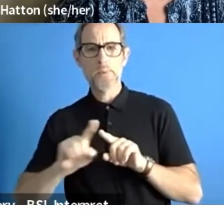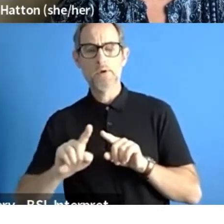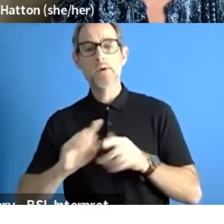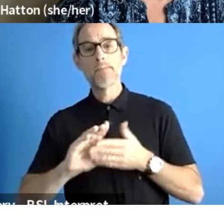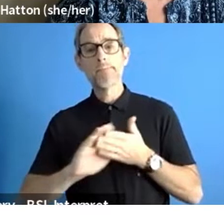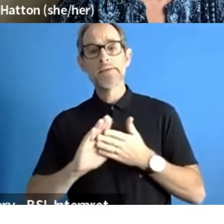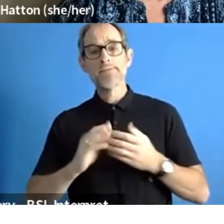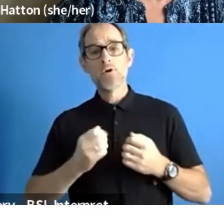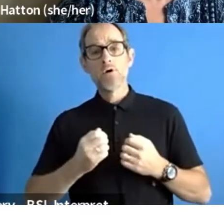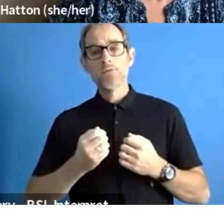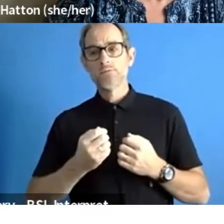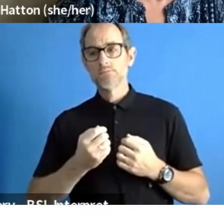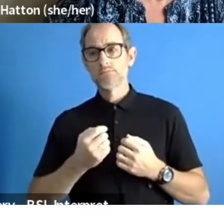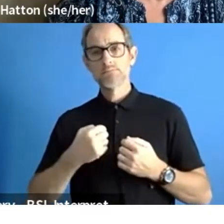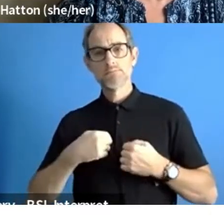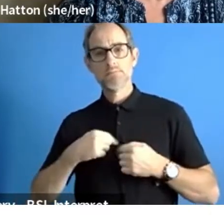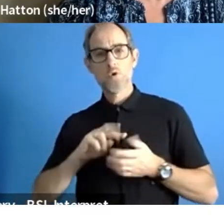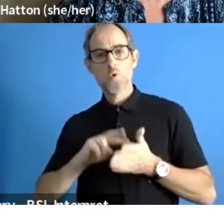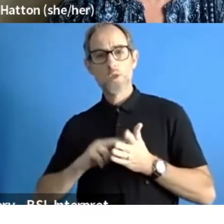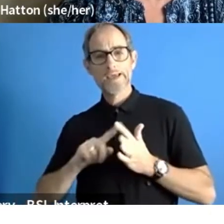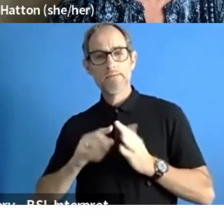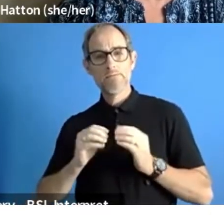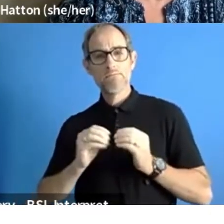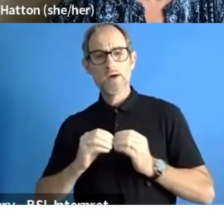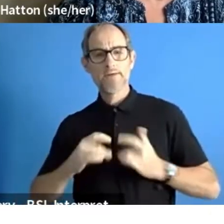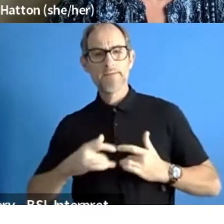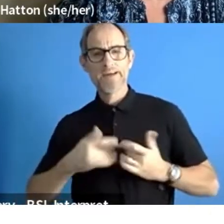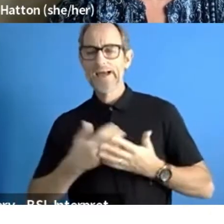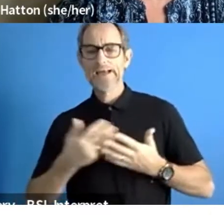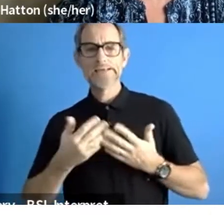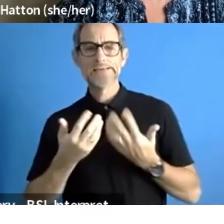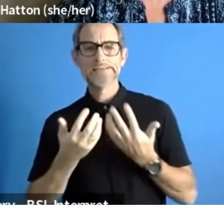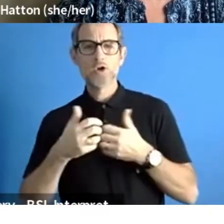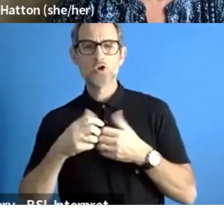that any tech we use internally as an organisation is accessible to